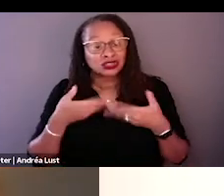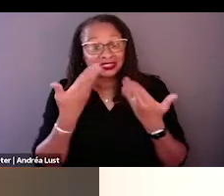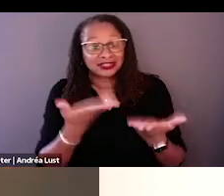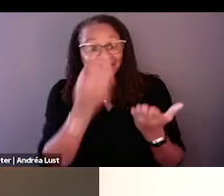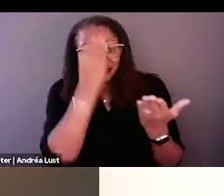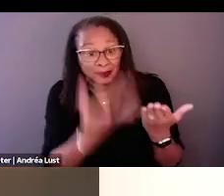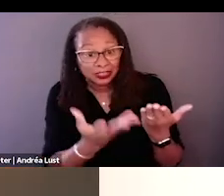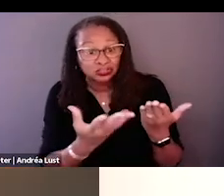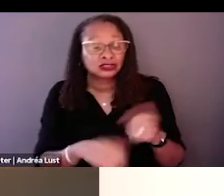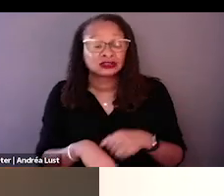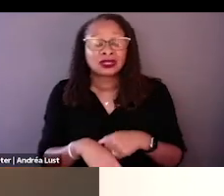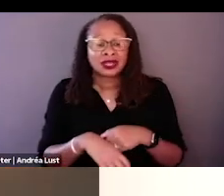way.